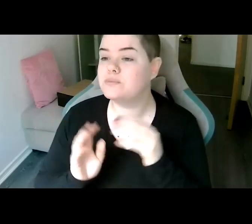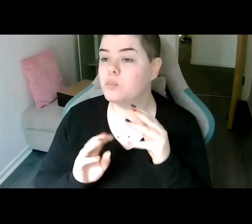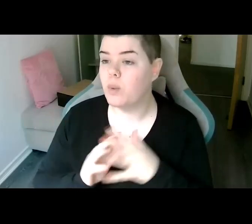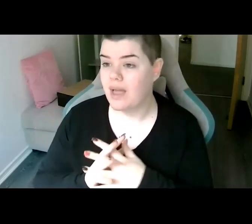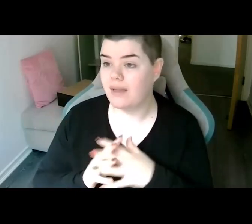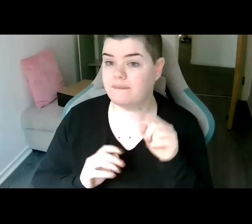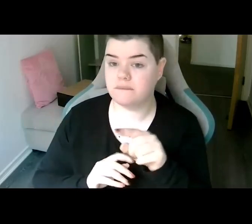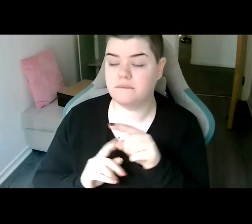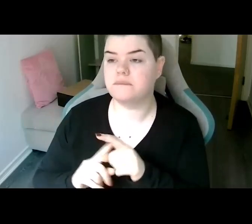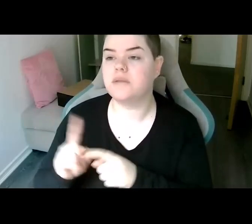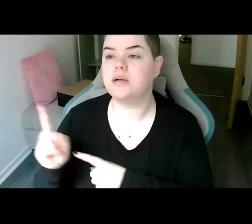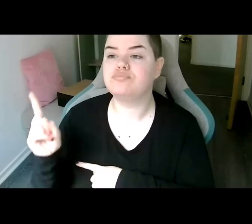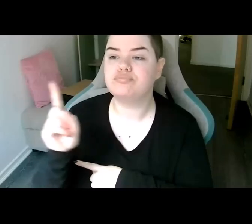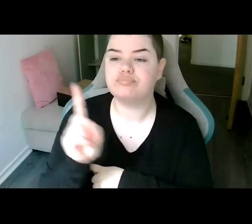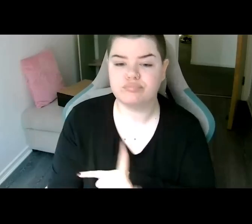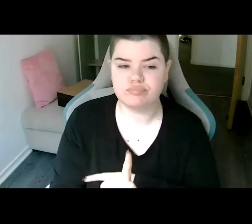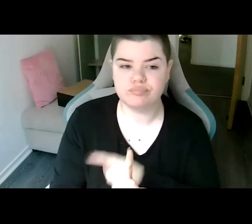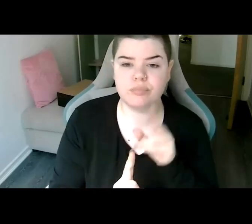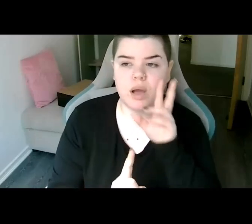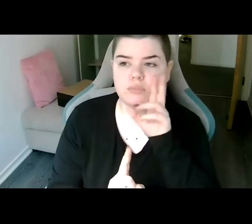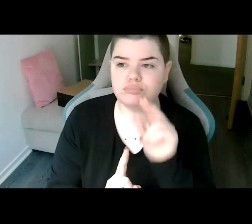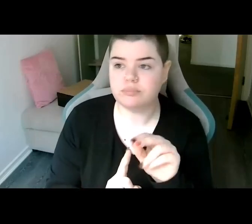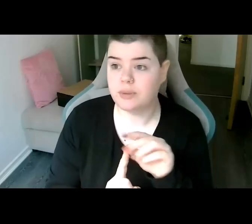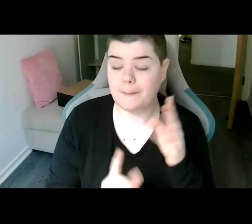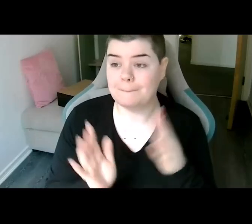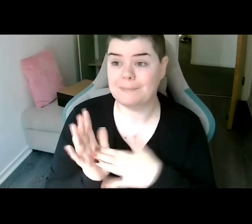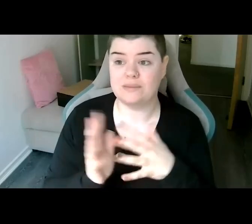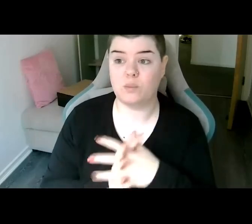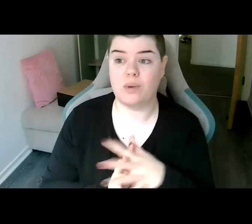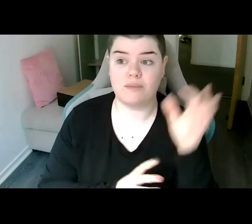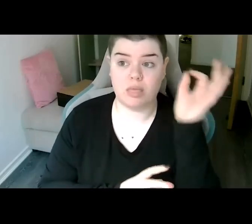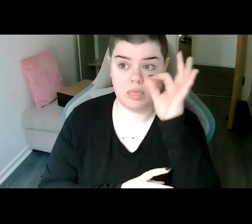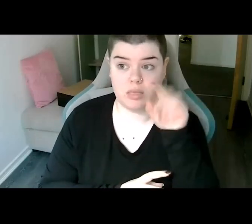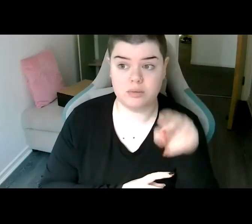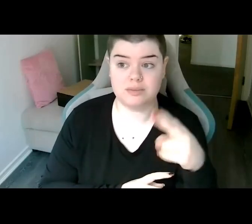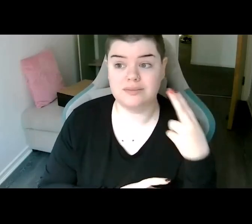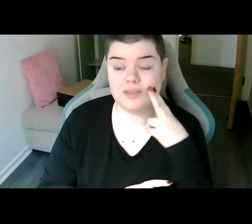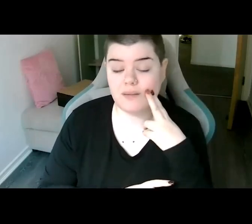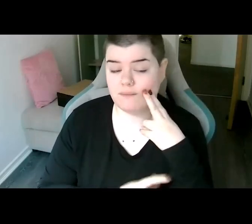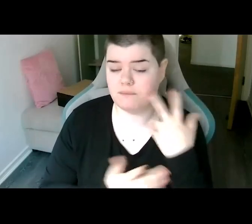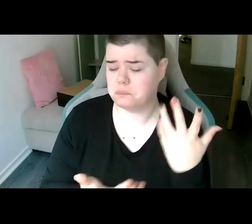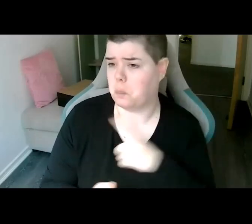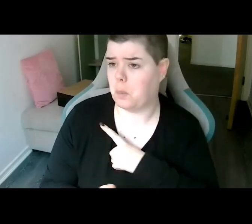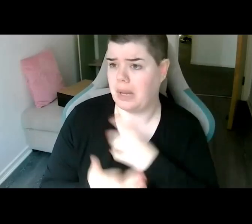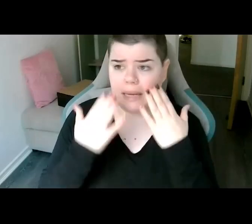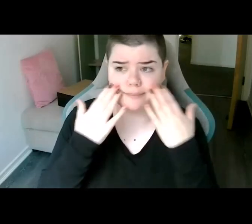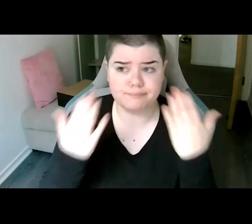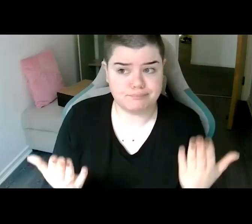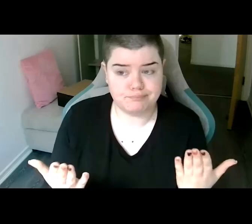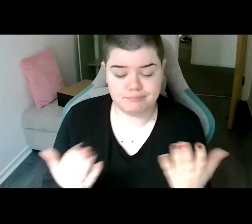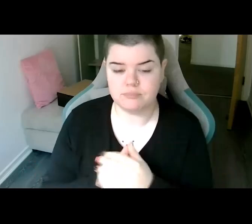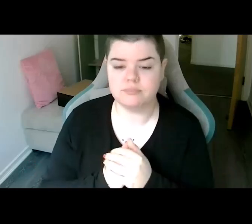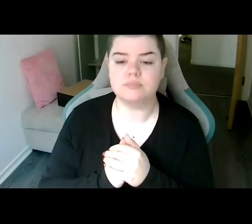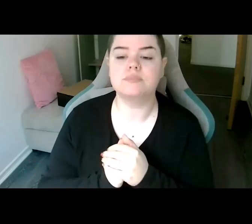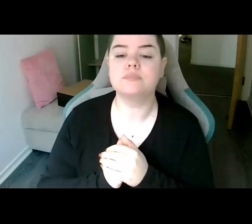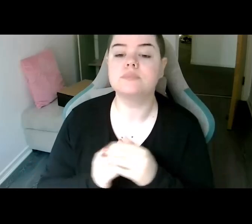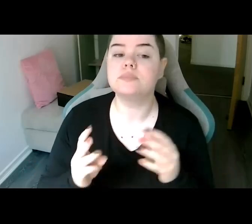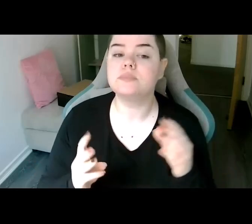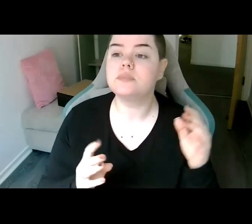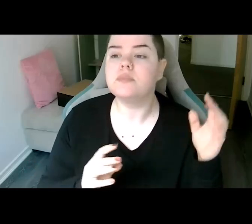The midwife then came into the room and started speaking to Dorothy. The midwife didn't know that Dorothy was deaf. We don't know why.